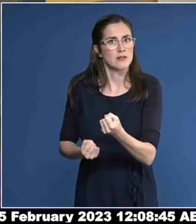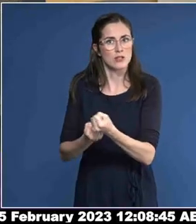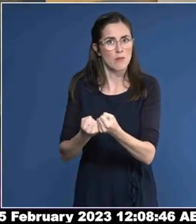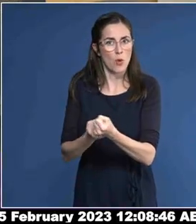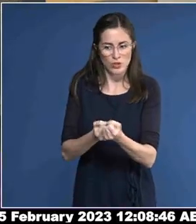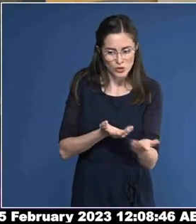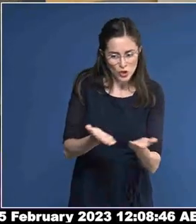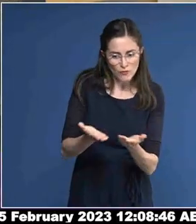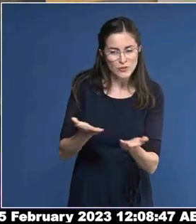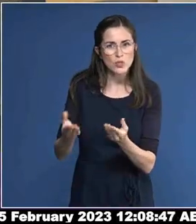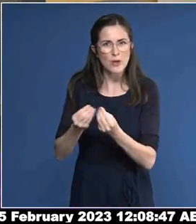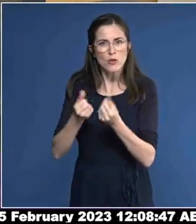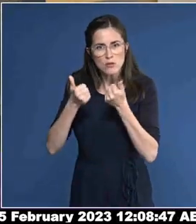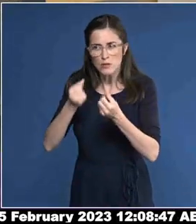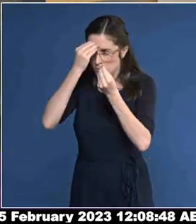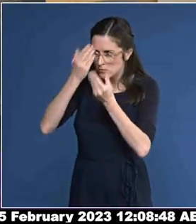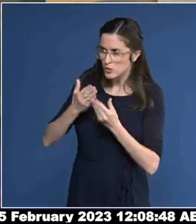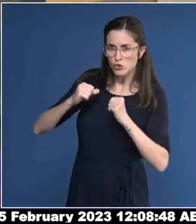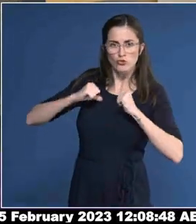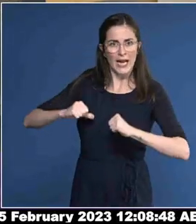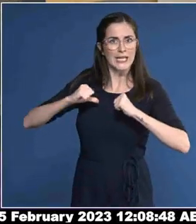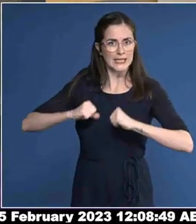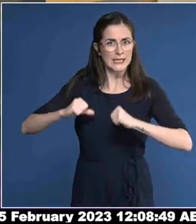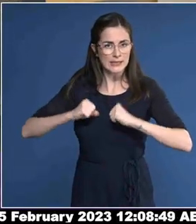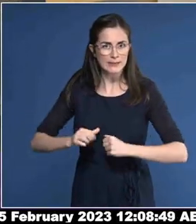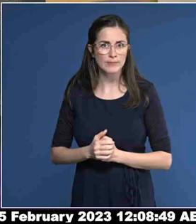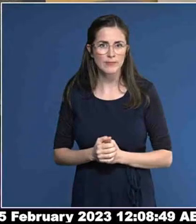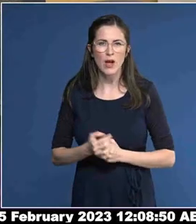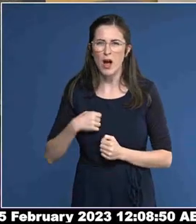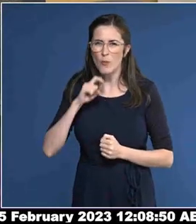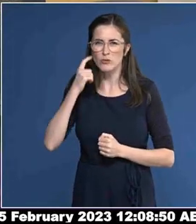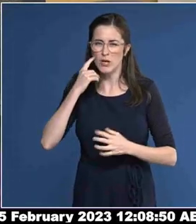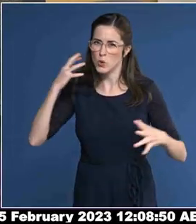And there's a range of elements to that finding which, if I can paraphrase, included